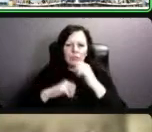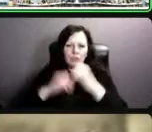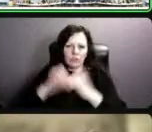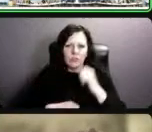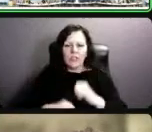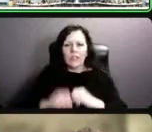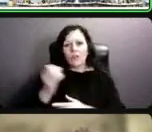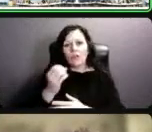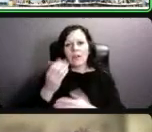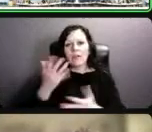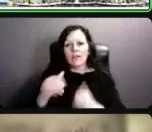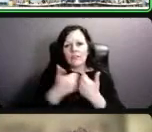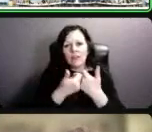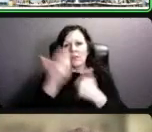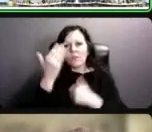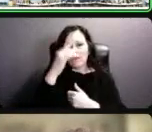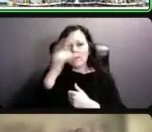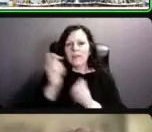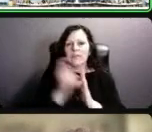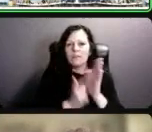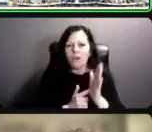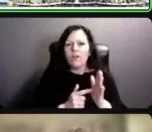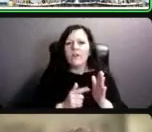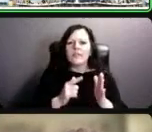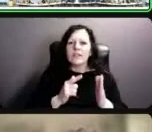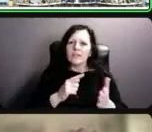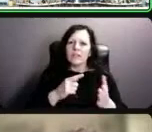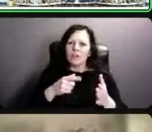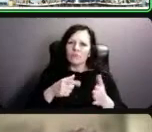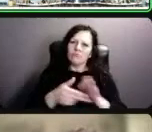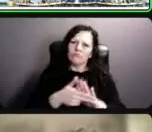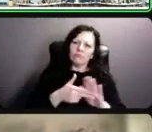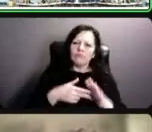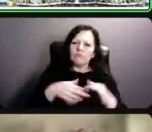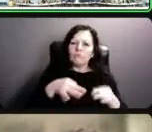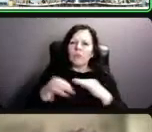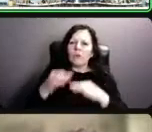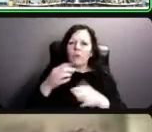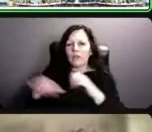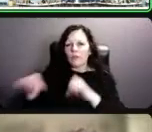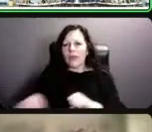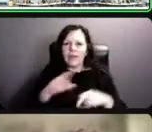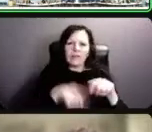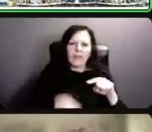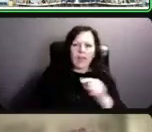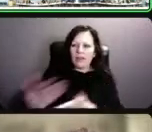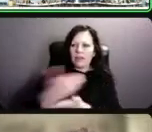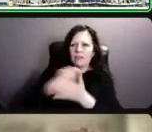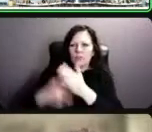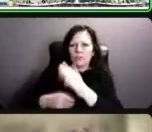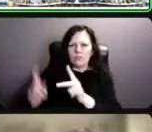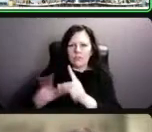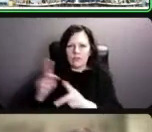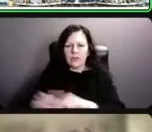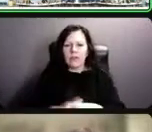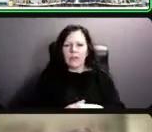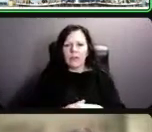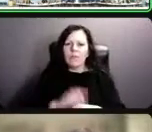INTO T CITY'S NCIAL STRUCTURALLY IN OREGON WE ARE